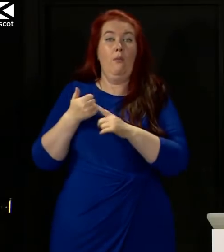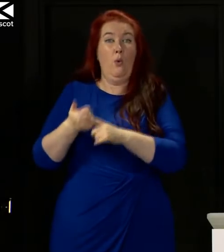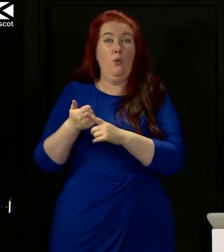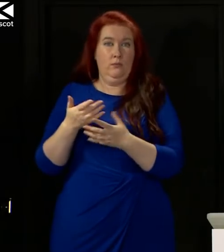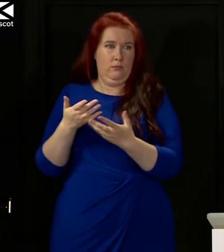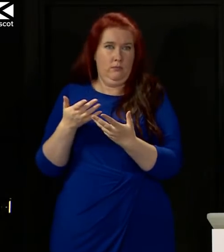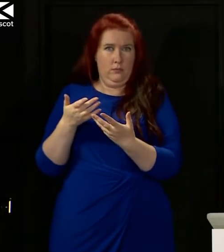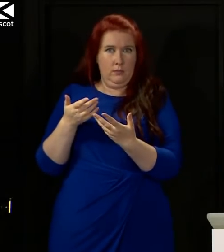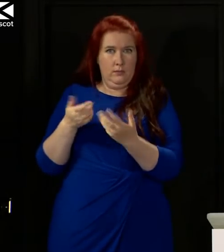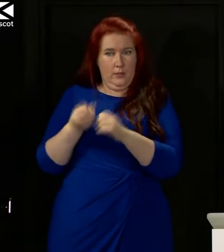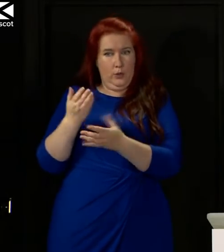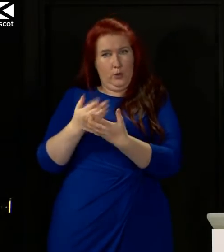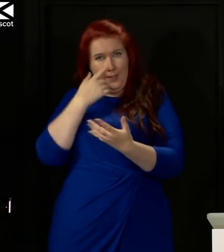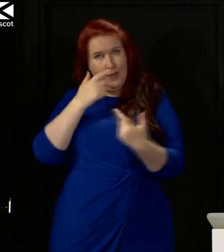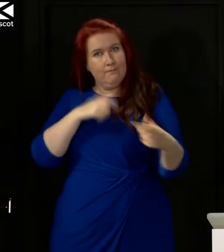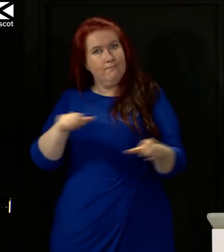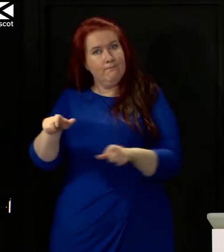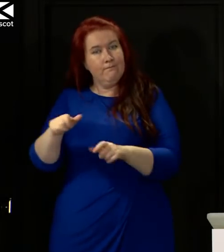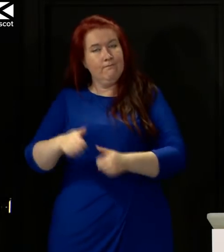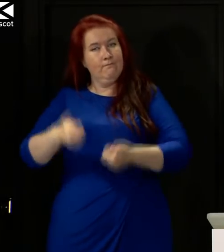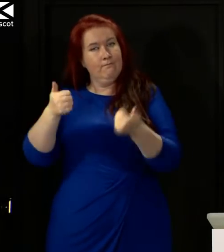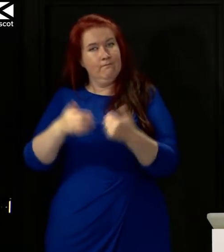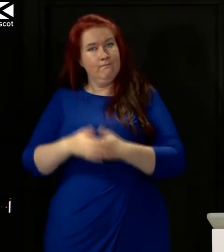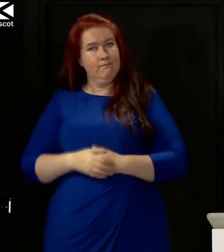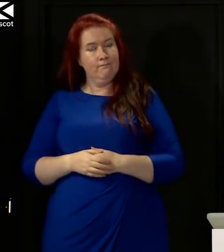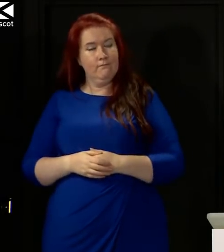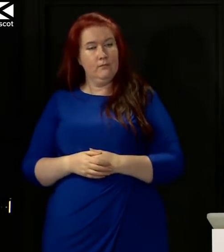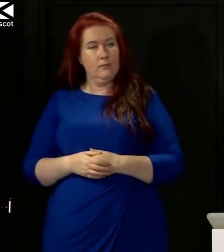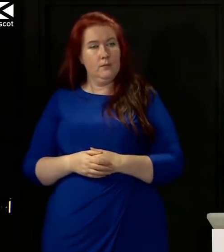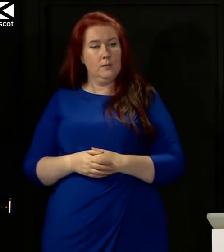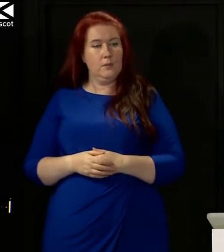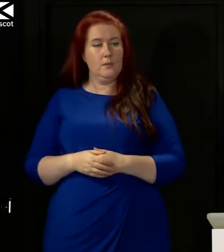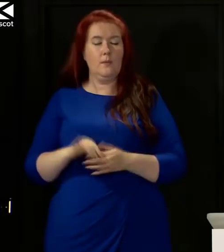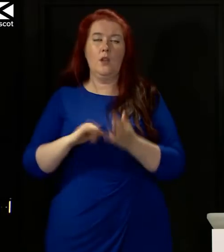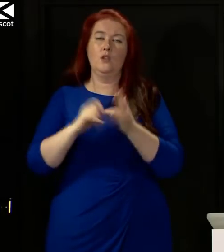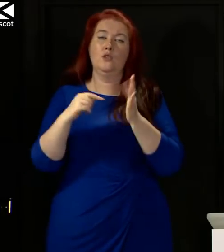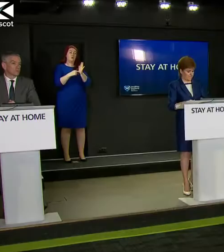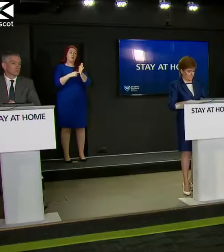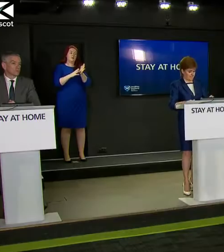do so. Scott Macnab from The Scotsman,